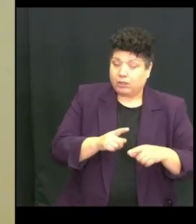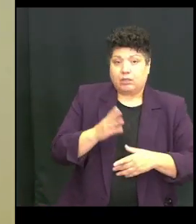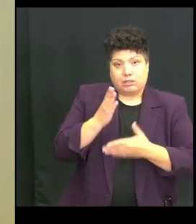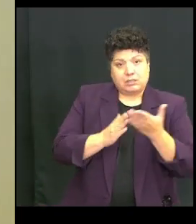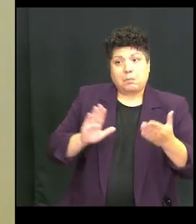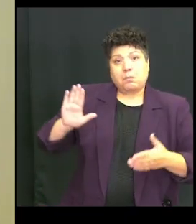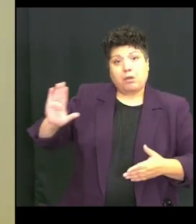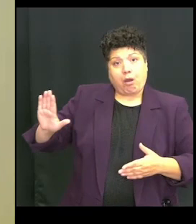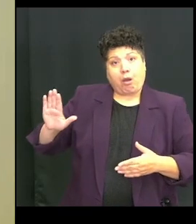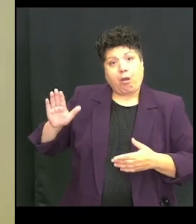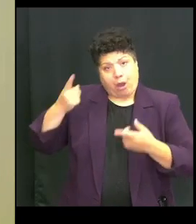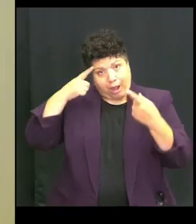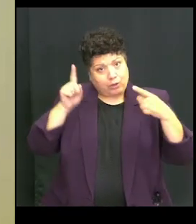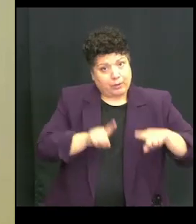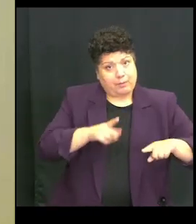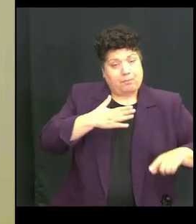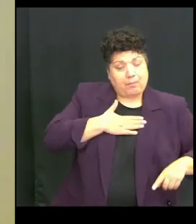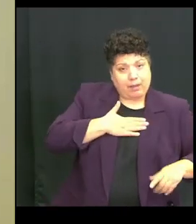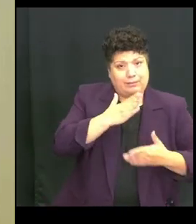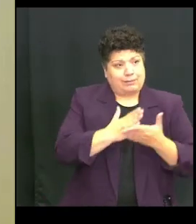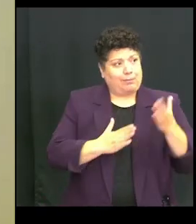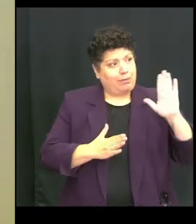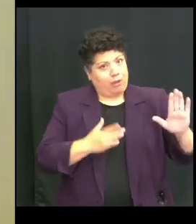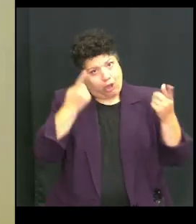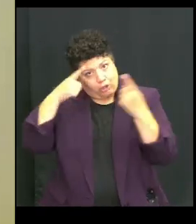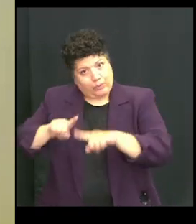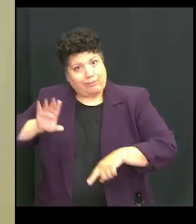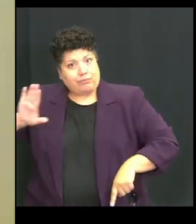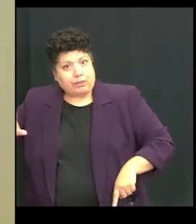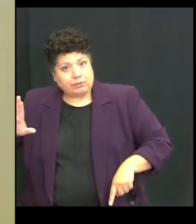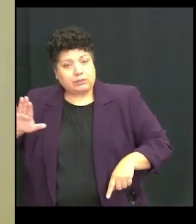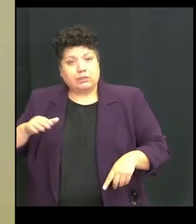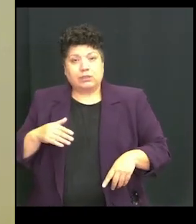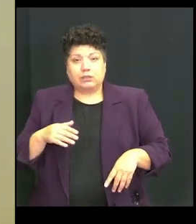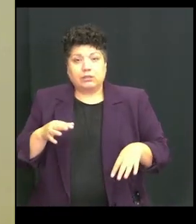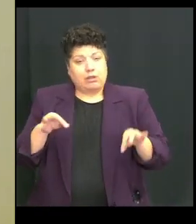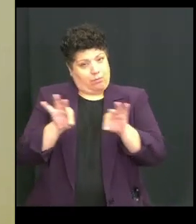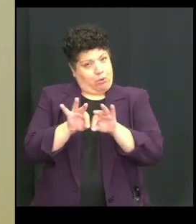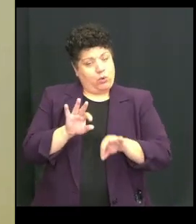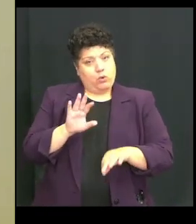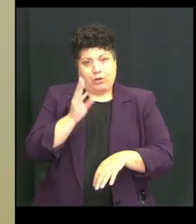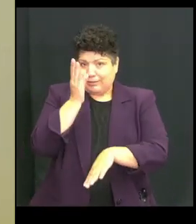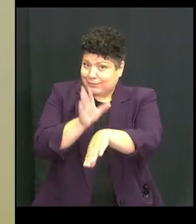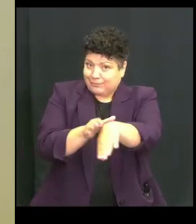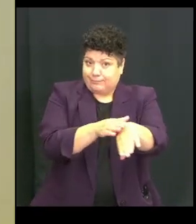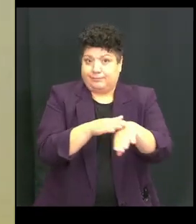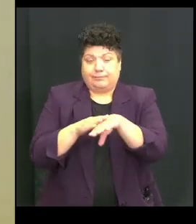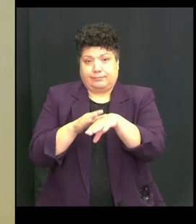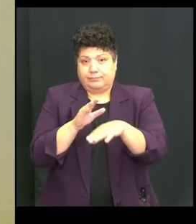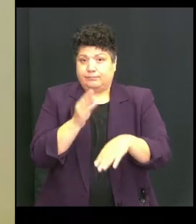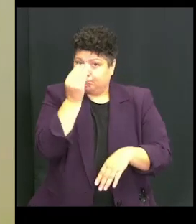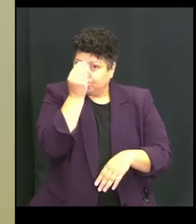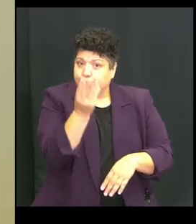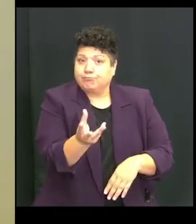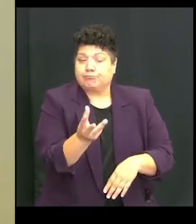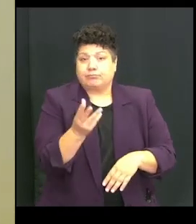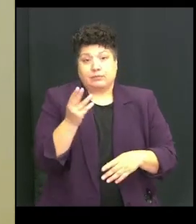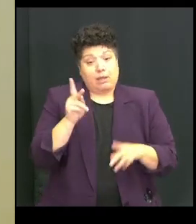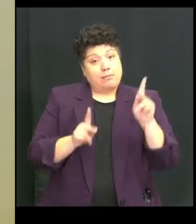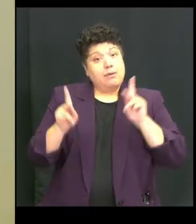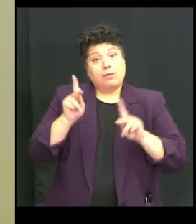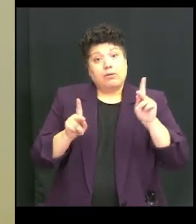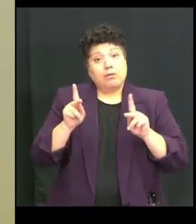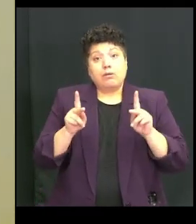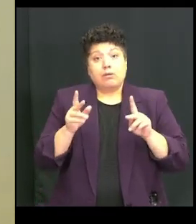These kinds of interventions are significant because people want to, among other things,